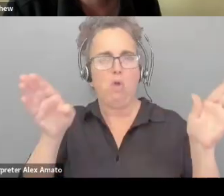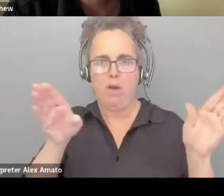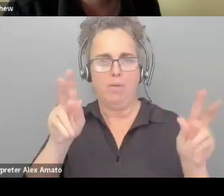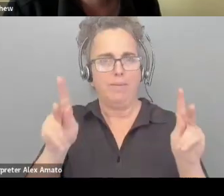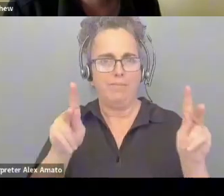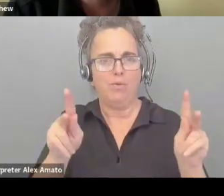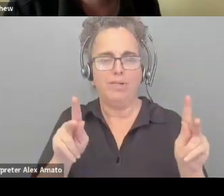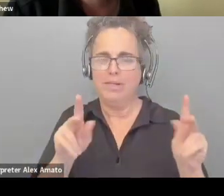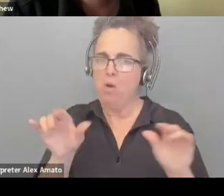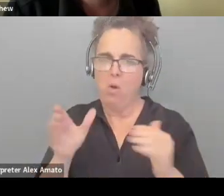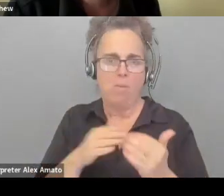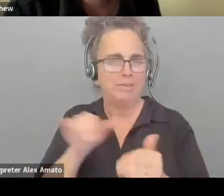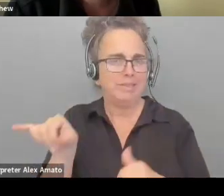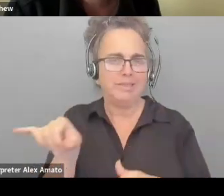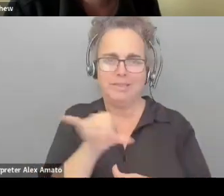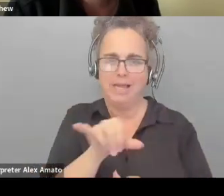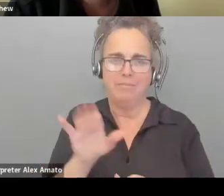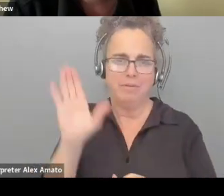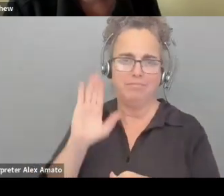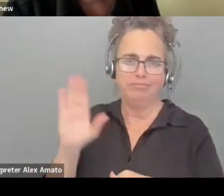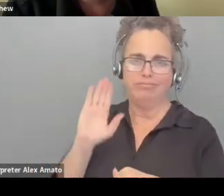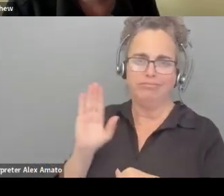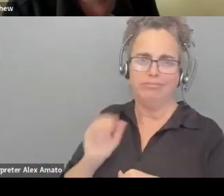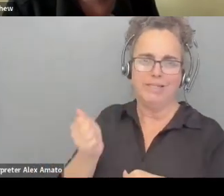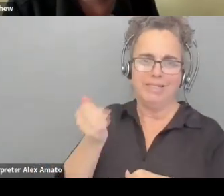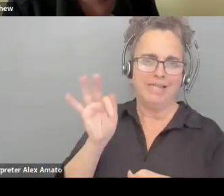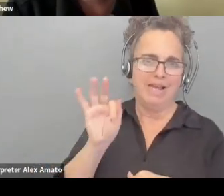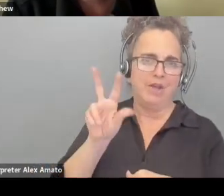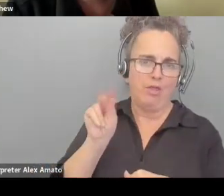what was happening in in the 1930s and forties.